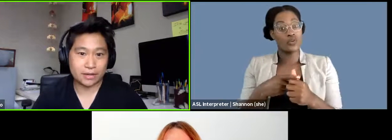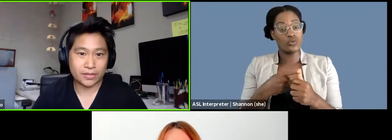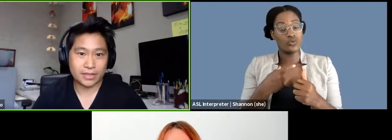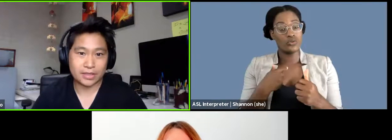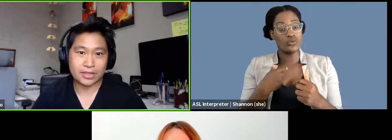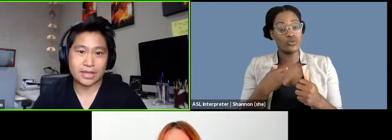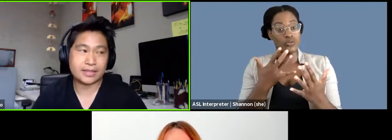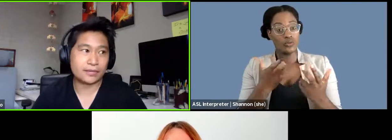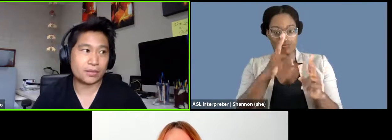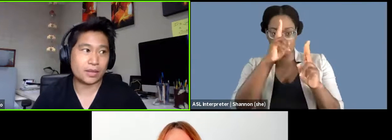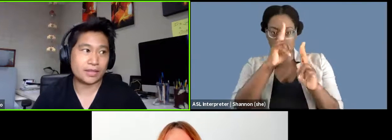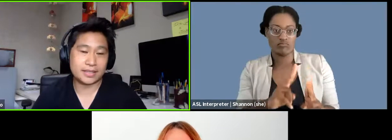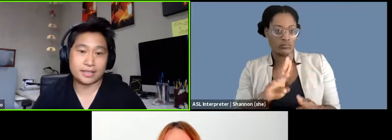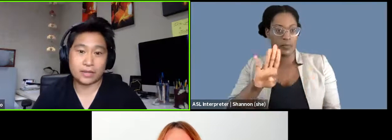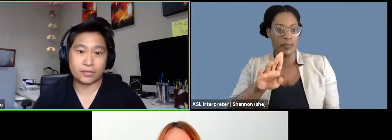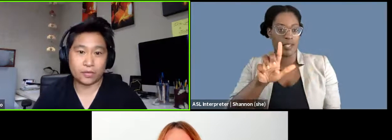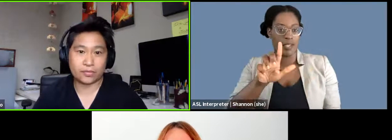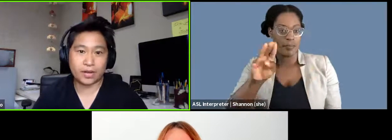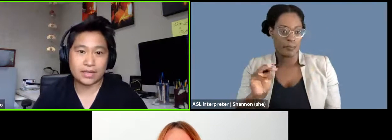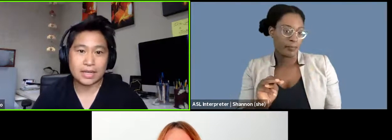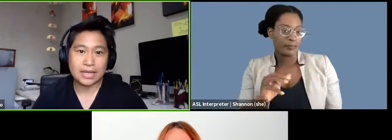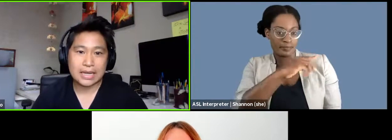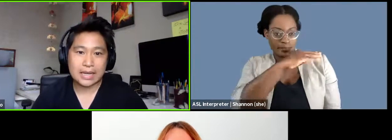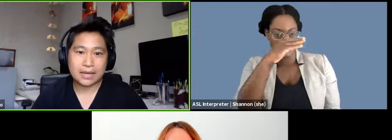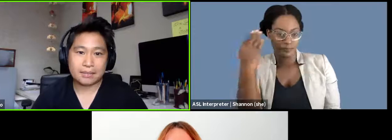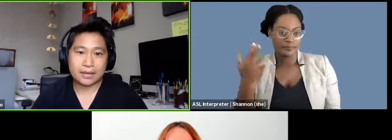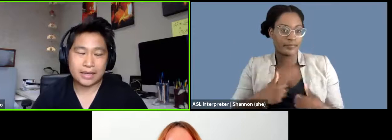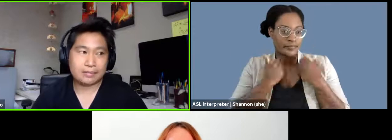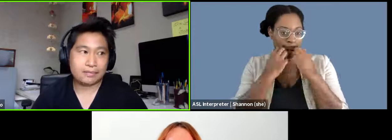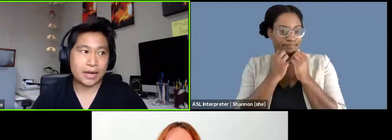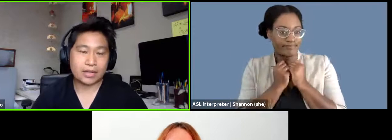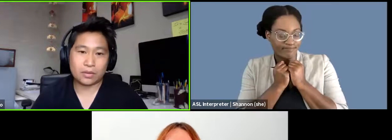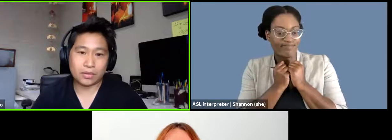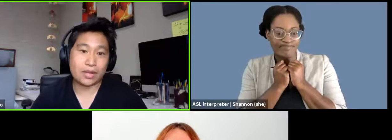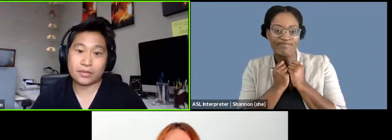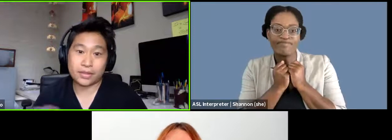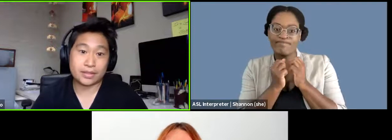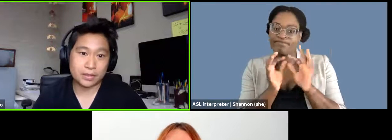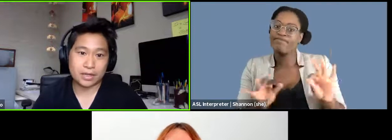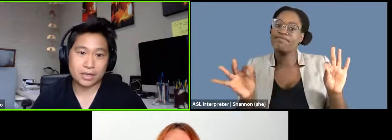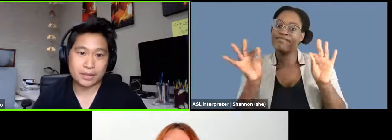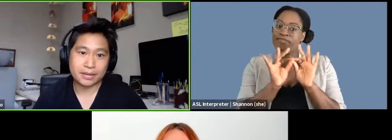this conversation and I definitely want this to stay in the forefront in parallel with other things we are talking about.